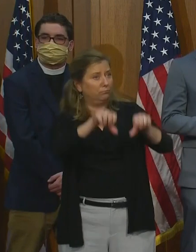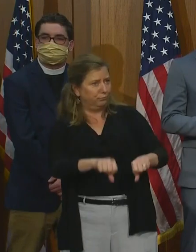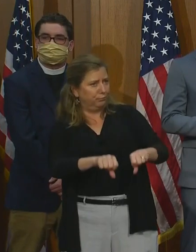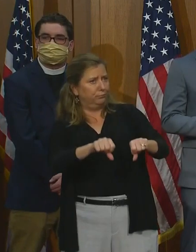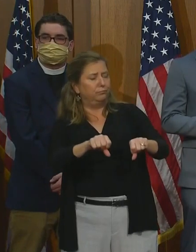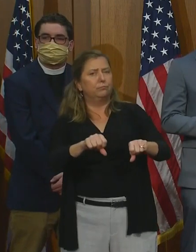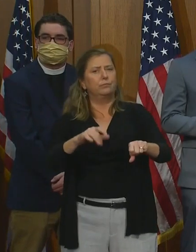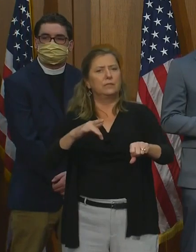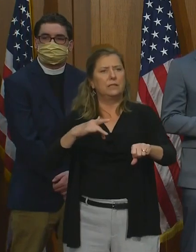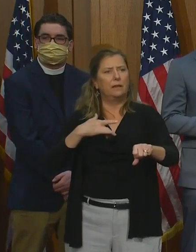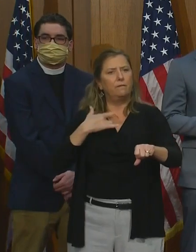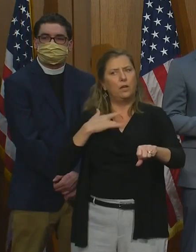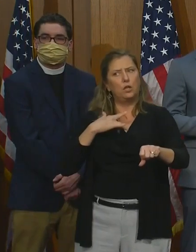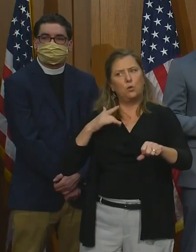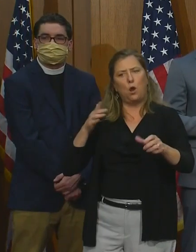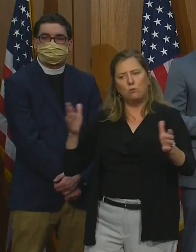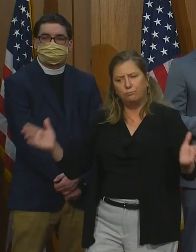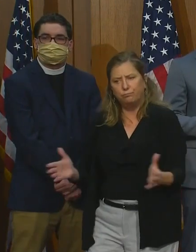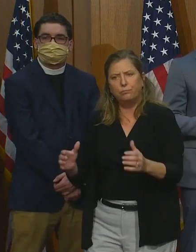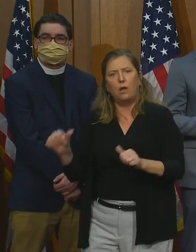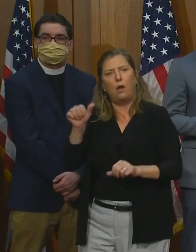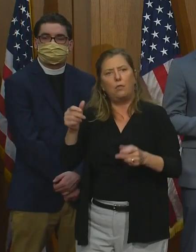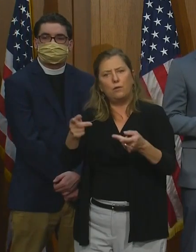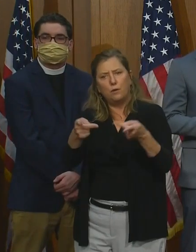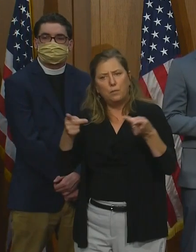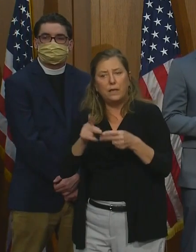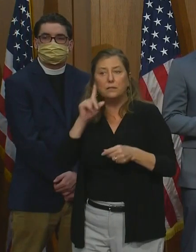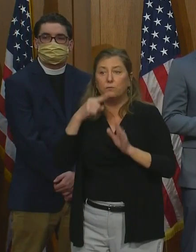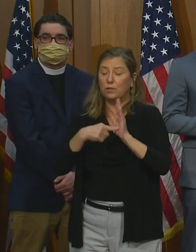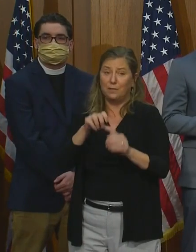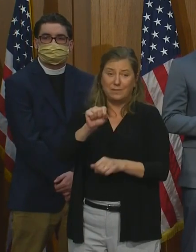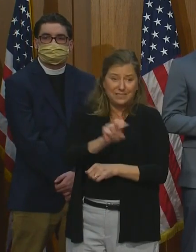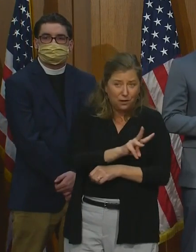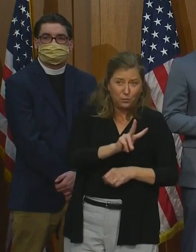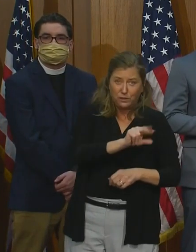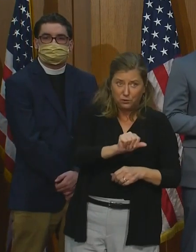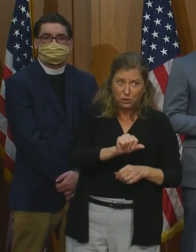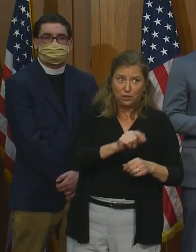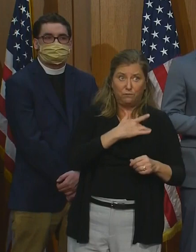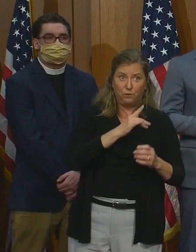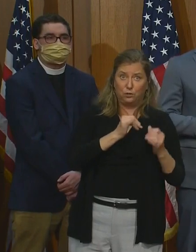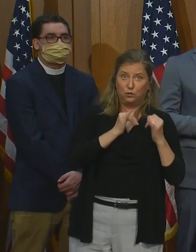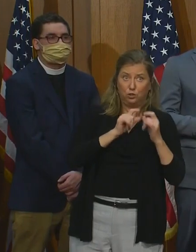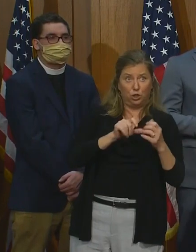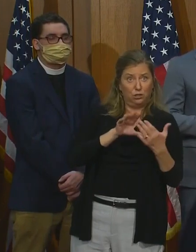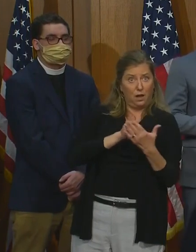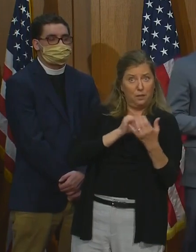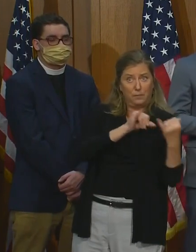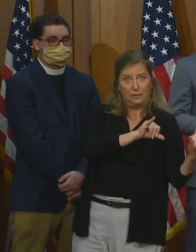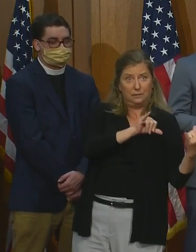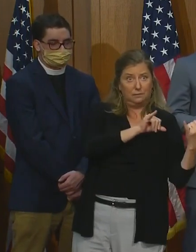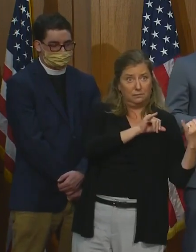NEED TO COME DOWN. PRODUCT PEOPLE LEADER THIS LIFE IS A